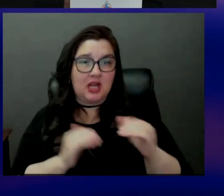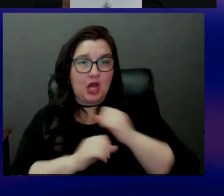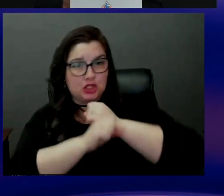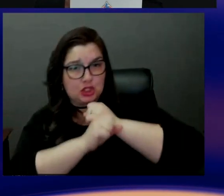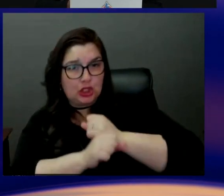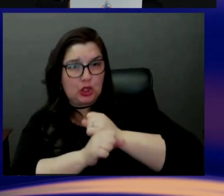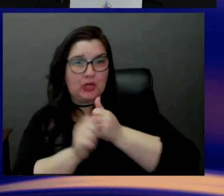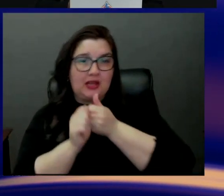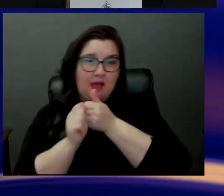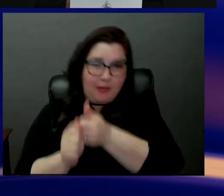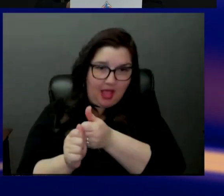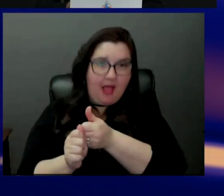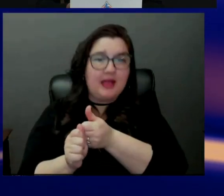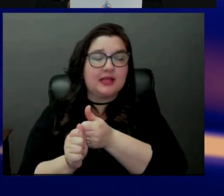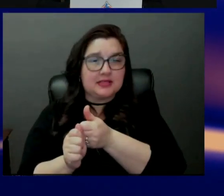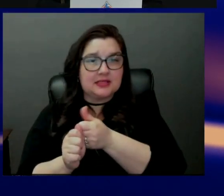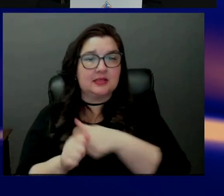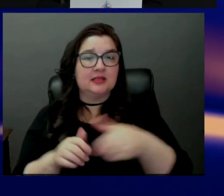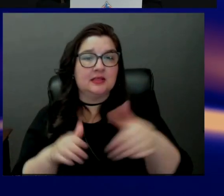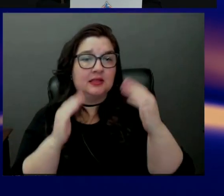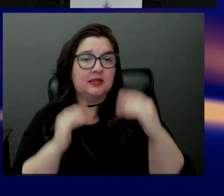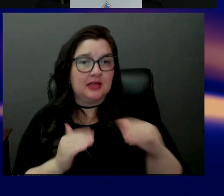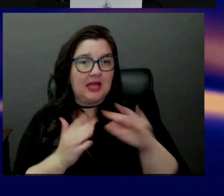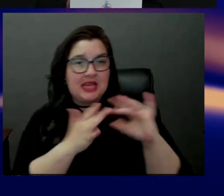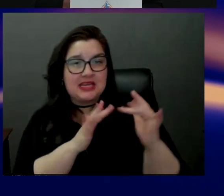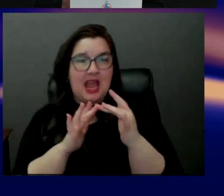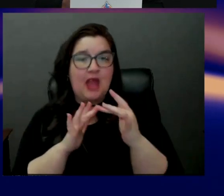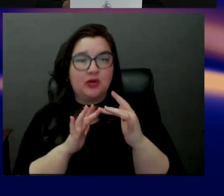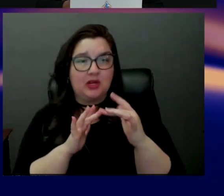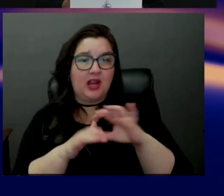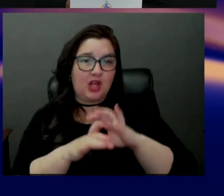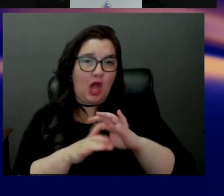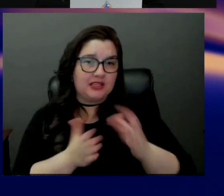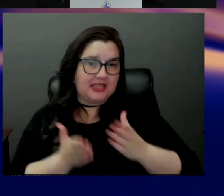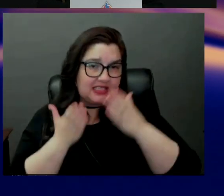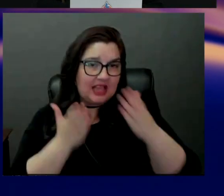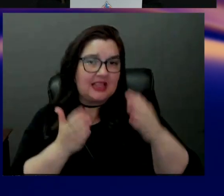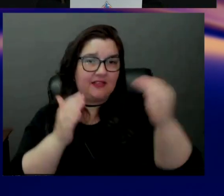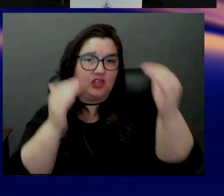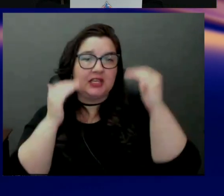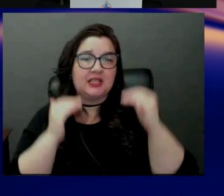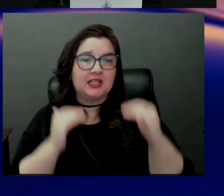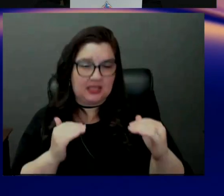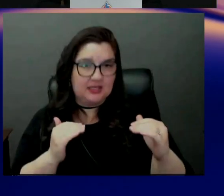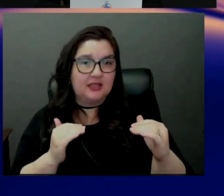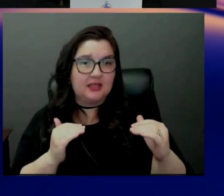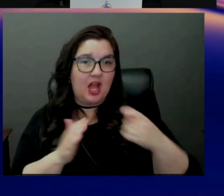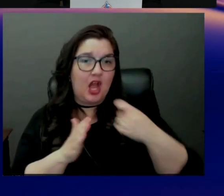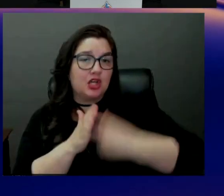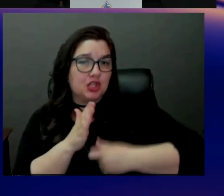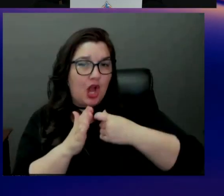Domain five, networking and content delivery. Domain six, for cost and performance optimization.